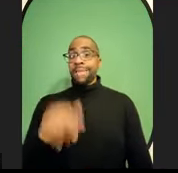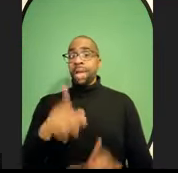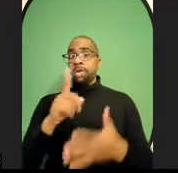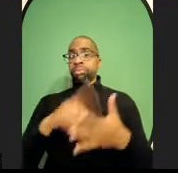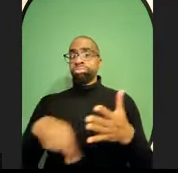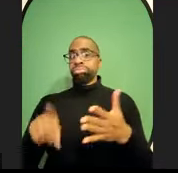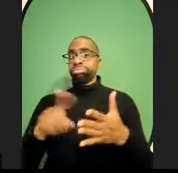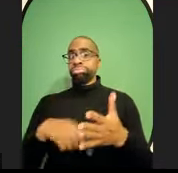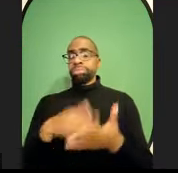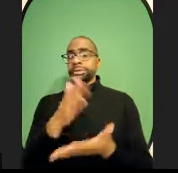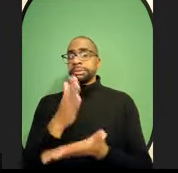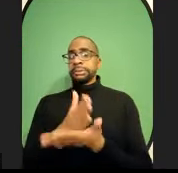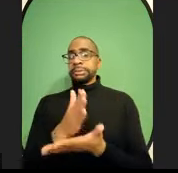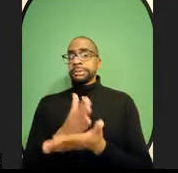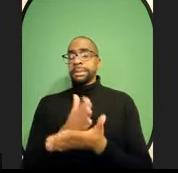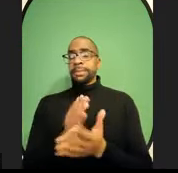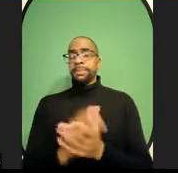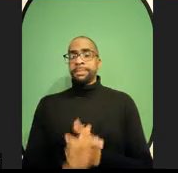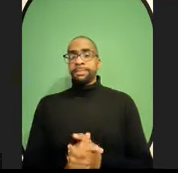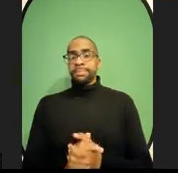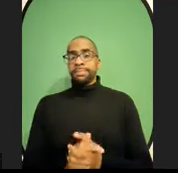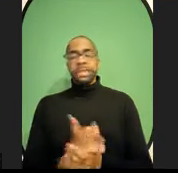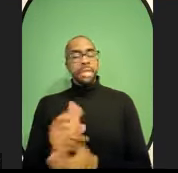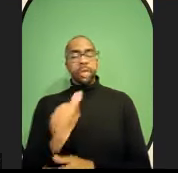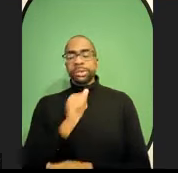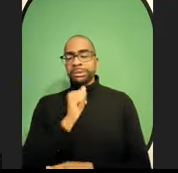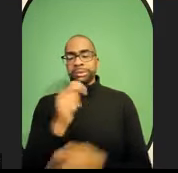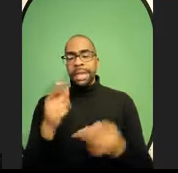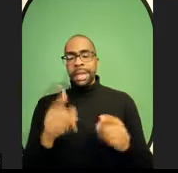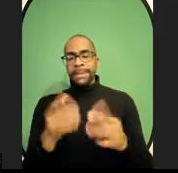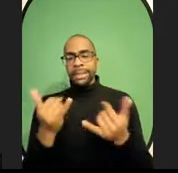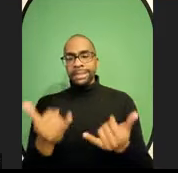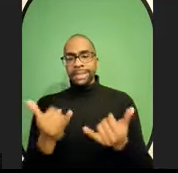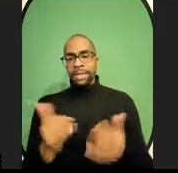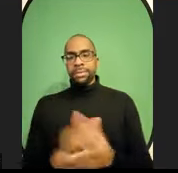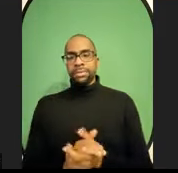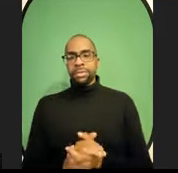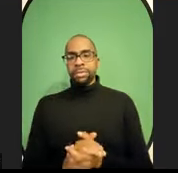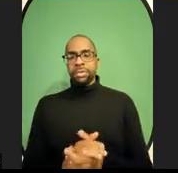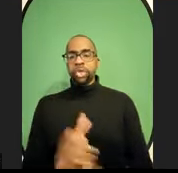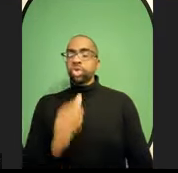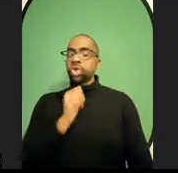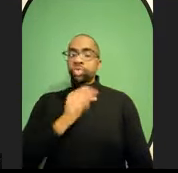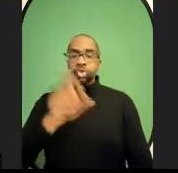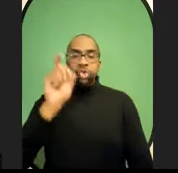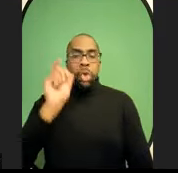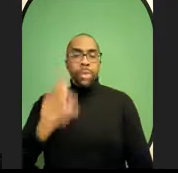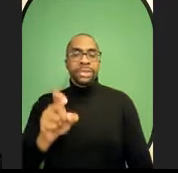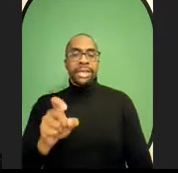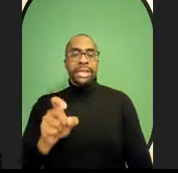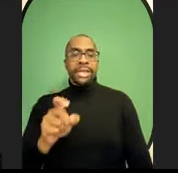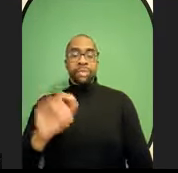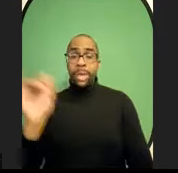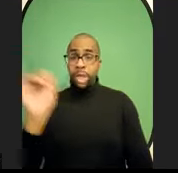since reverse or eliminated. Now that Now that we're in the button and that is not and that is not the case.